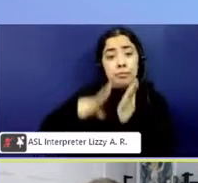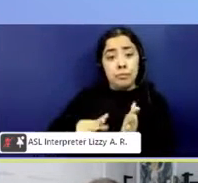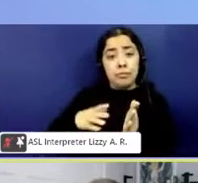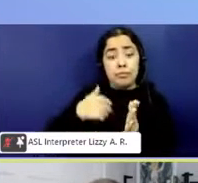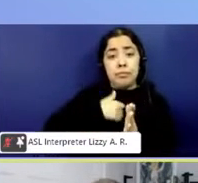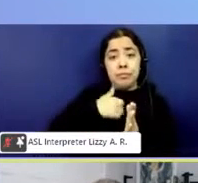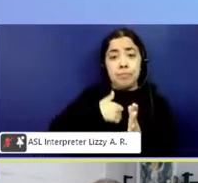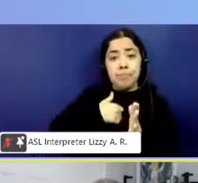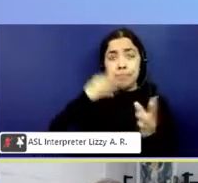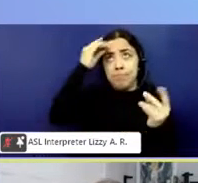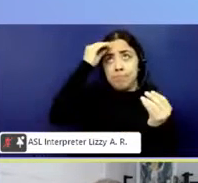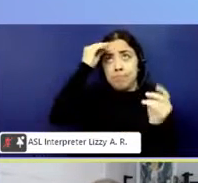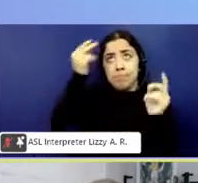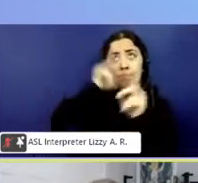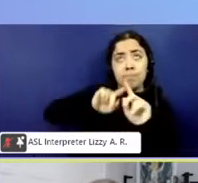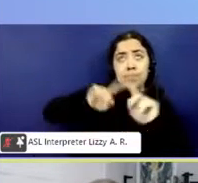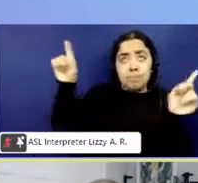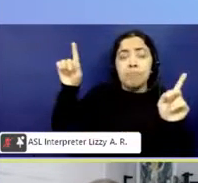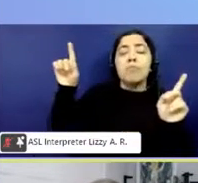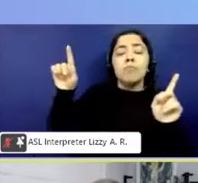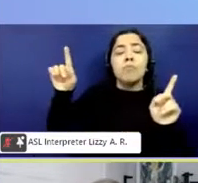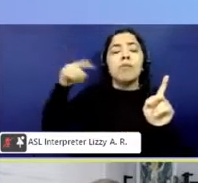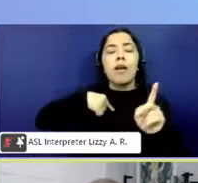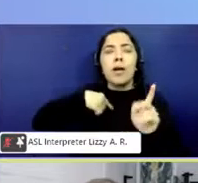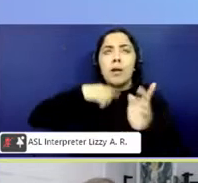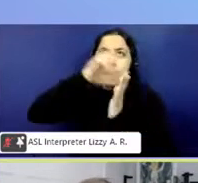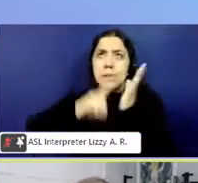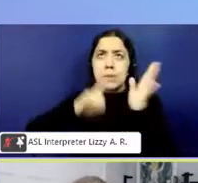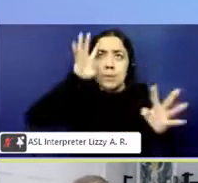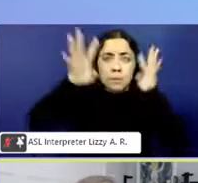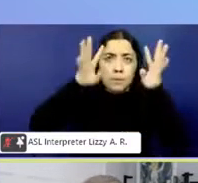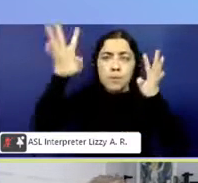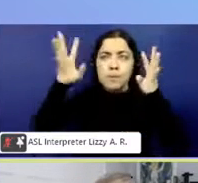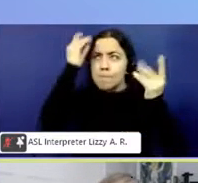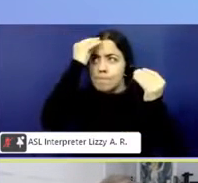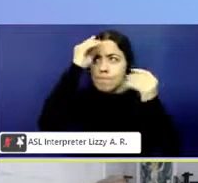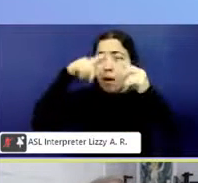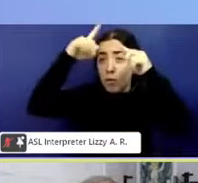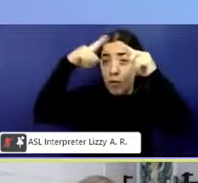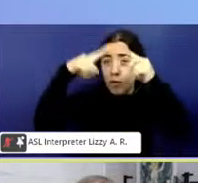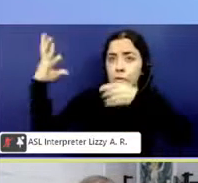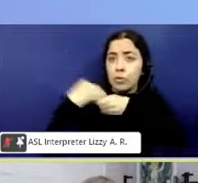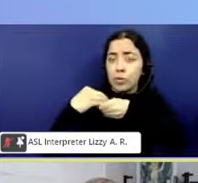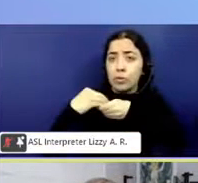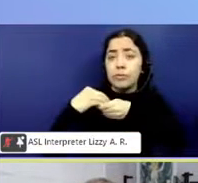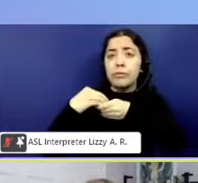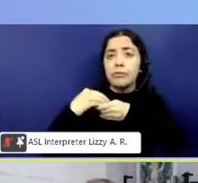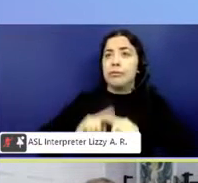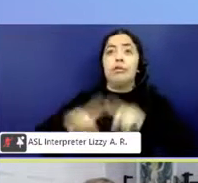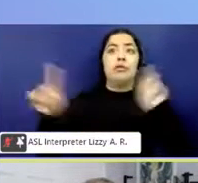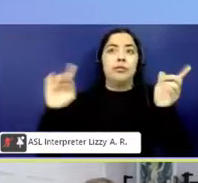me communicate about cognitive inclusion in a way that I've never been able to before so to be able